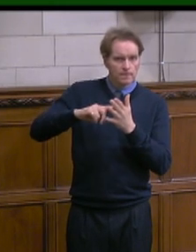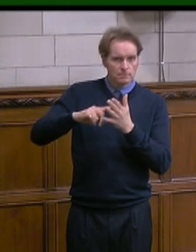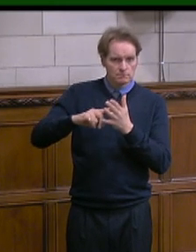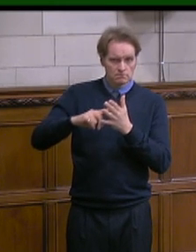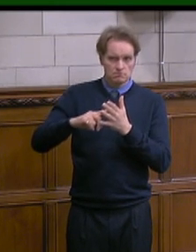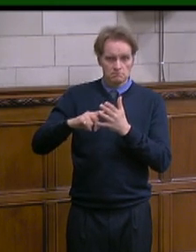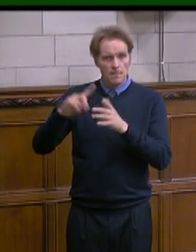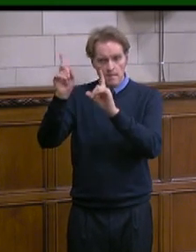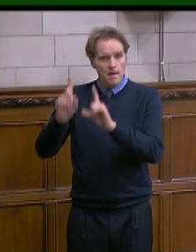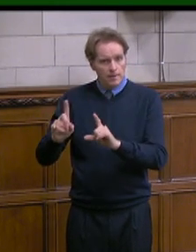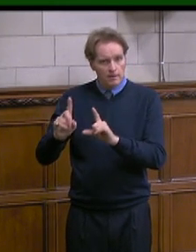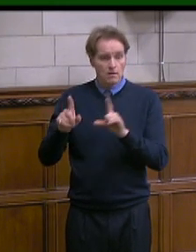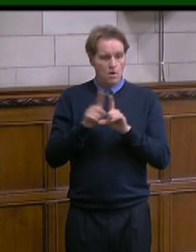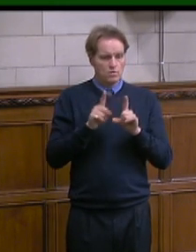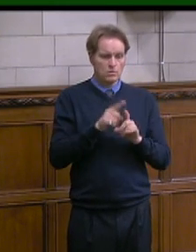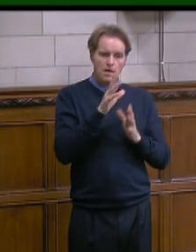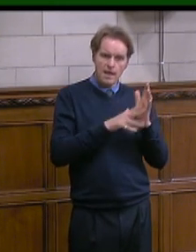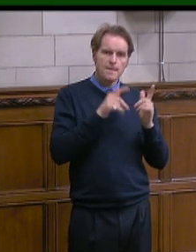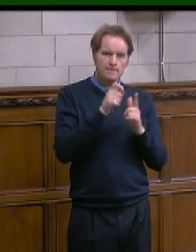Members, on this issue.